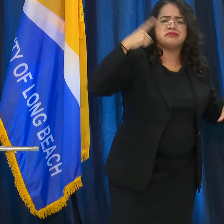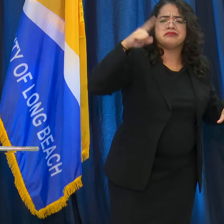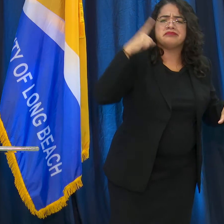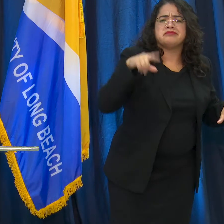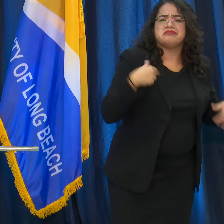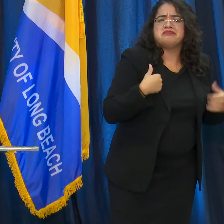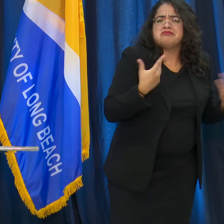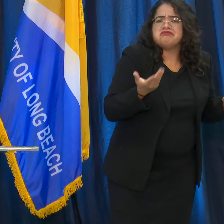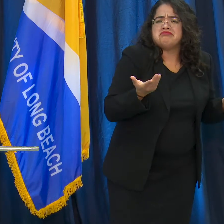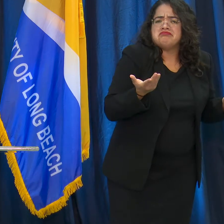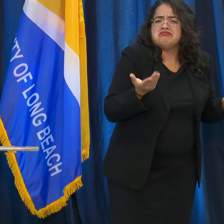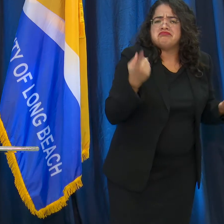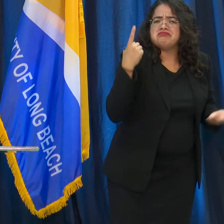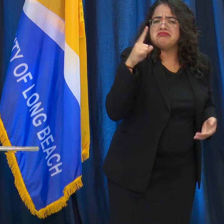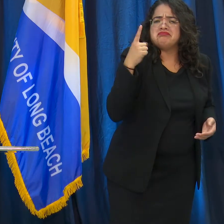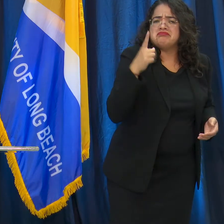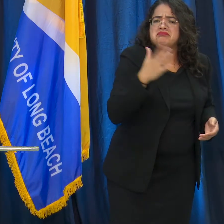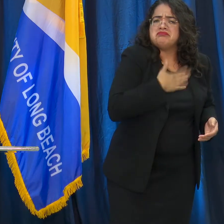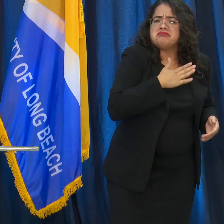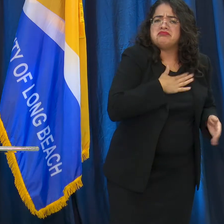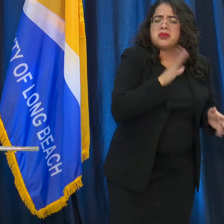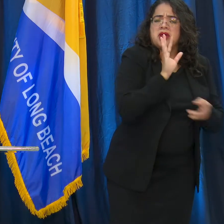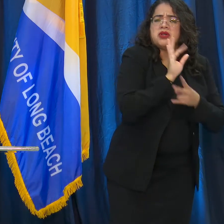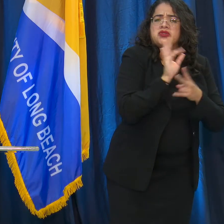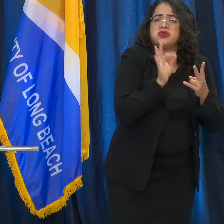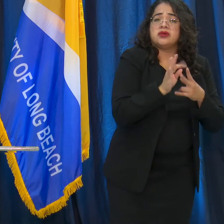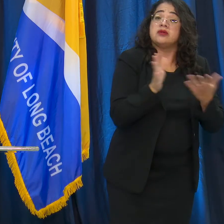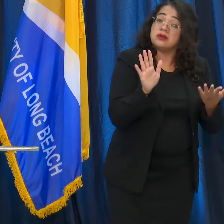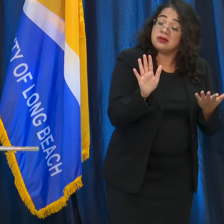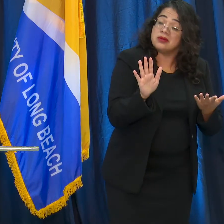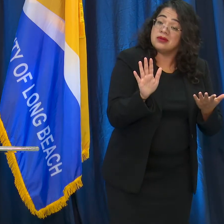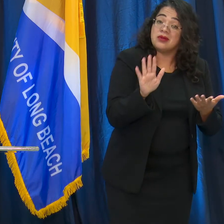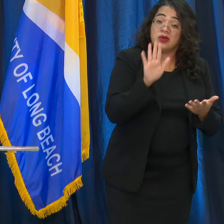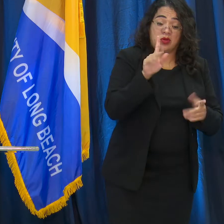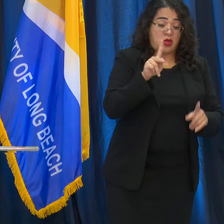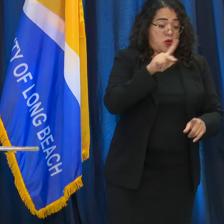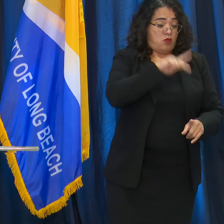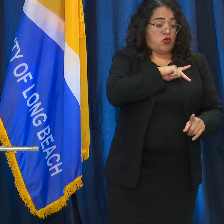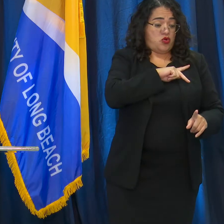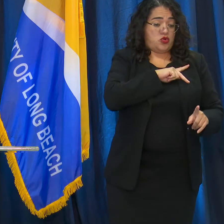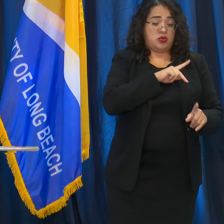for those who feel that their personal choice outweighs the health of those around you to please consider the impacts on your